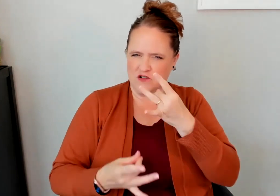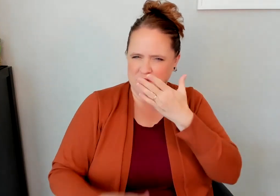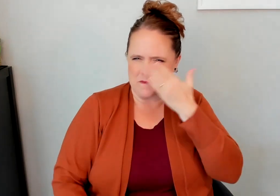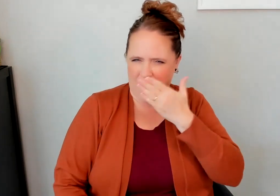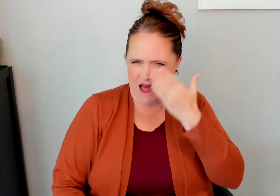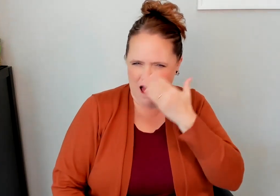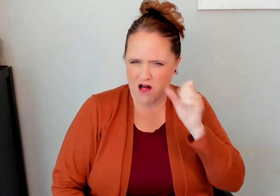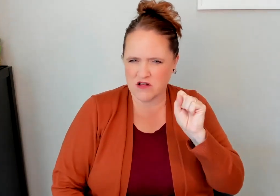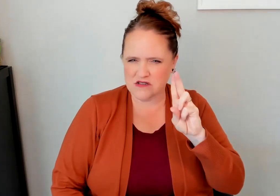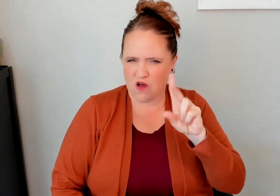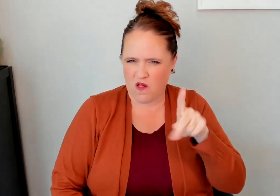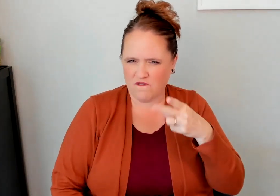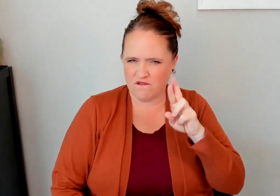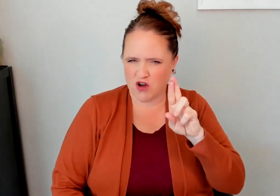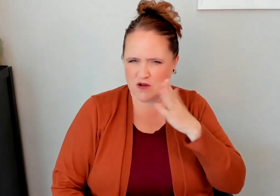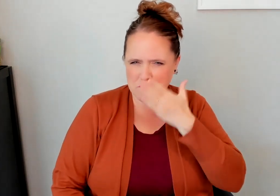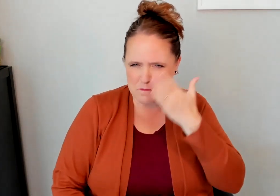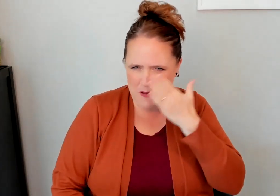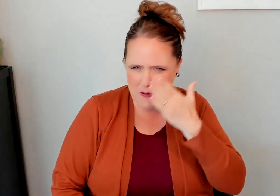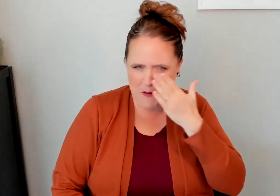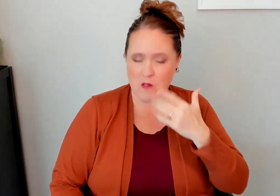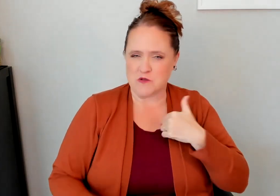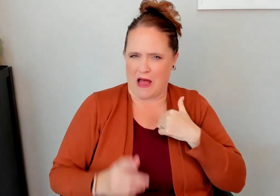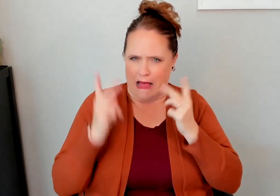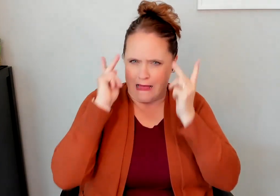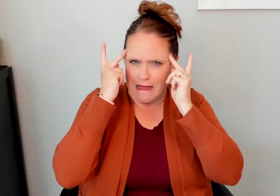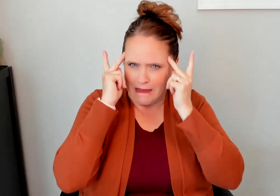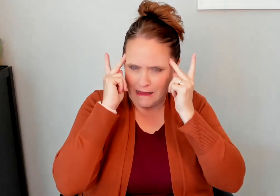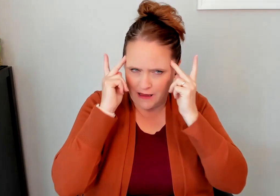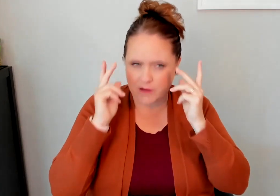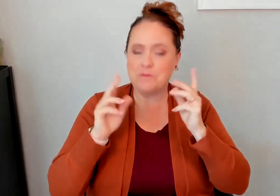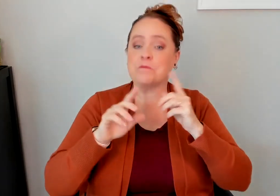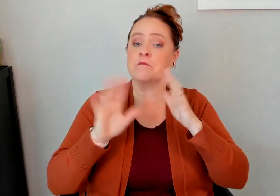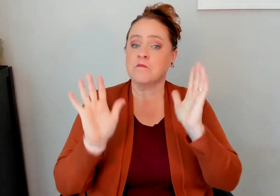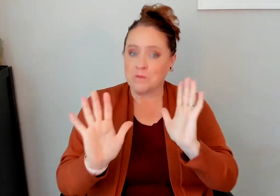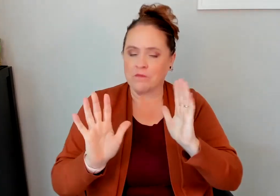but it had a sulfury smell to it and i was very paranoid that that was going to bother me.